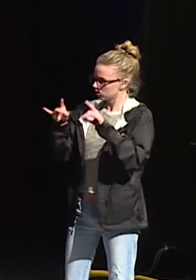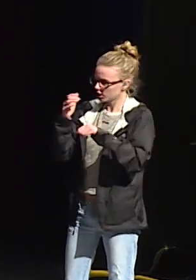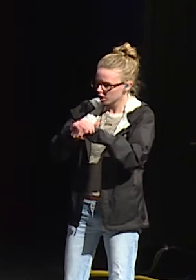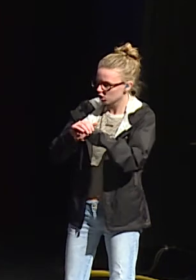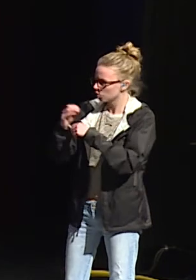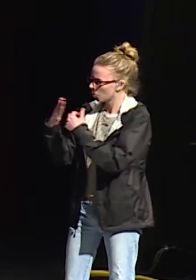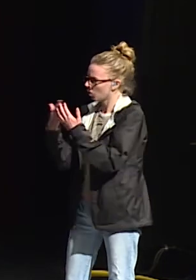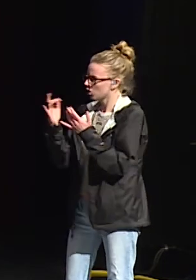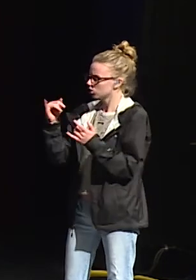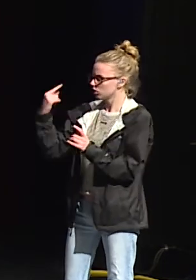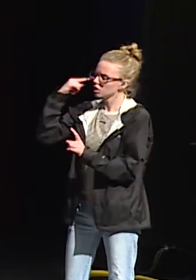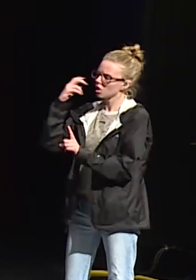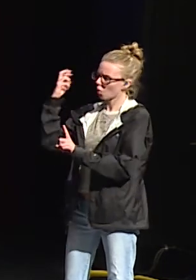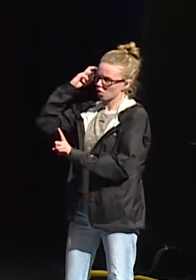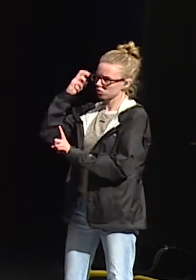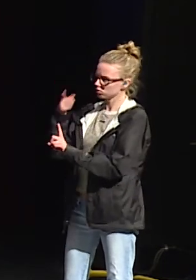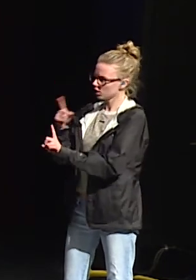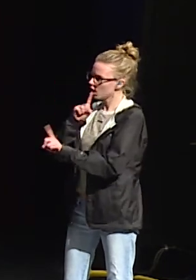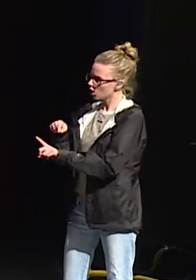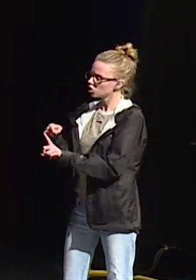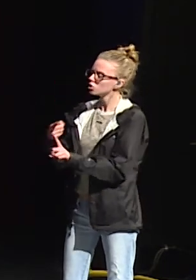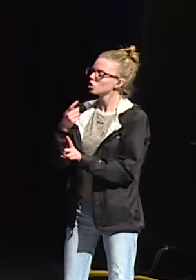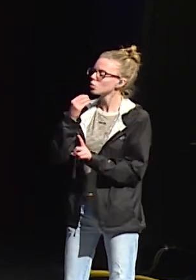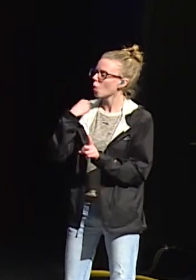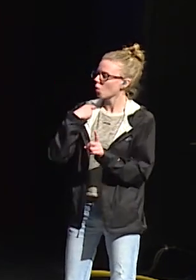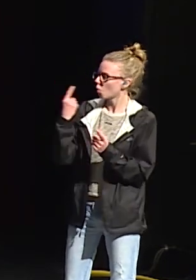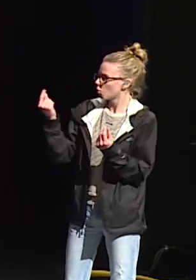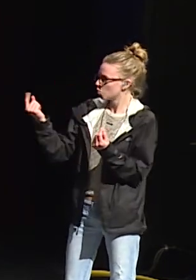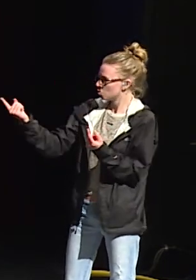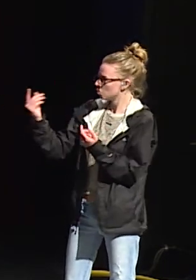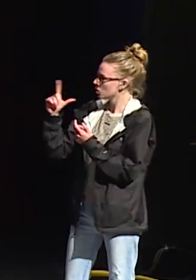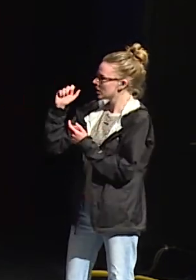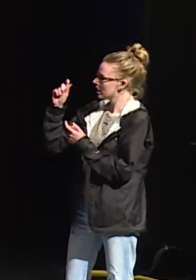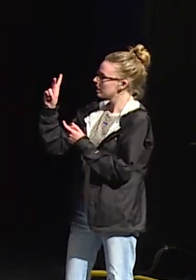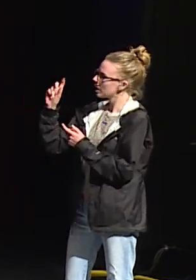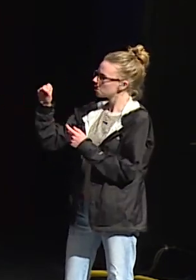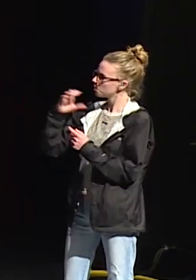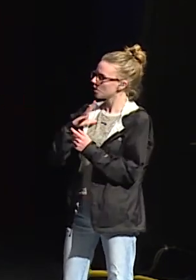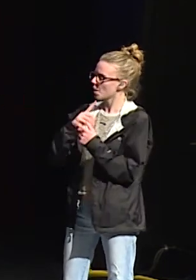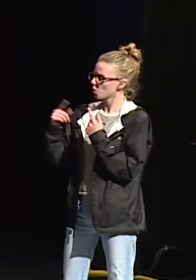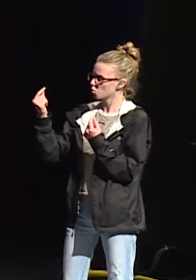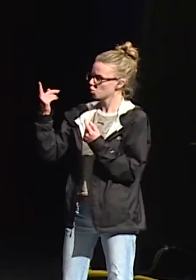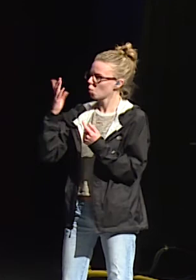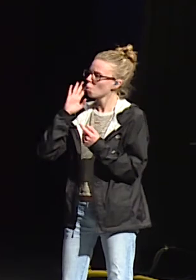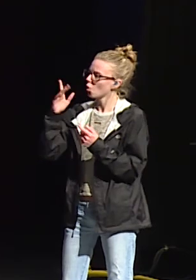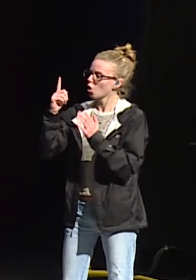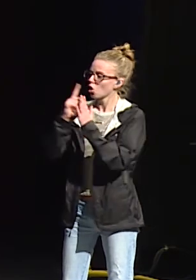because they're focusing on, um, the ear. I am wondering, with LEAD-K,